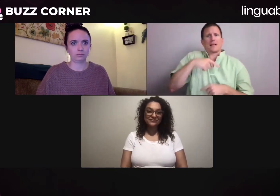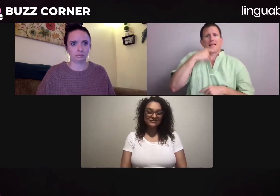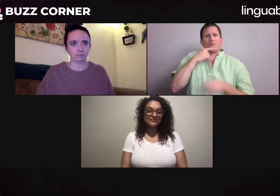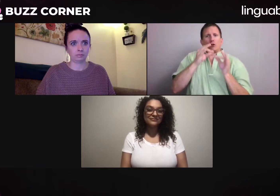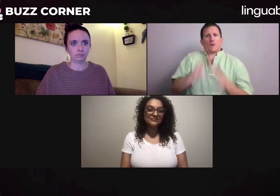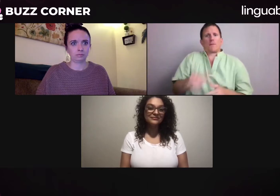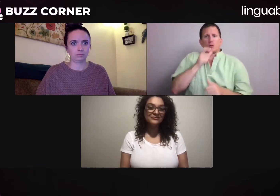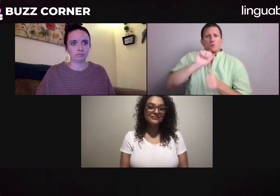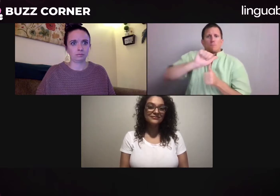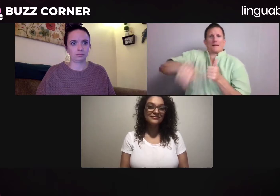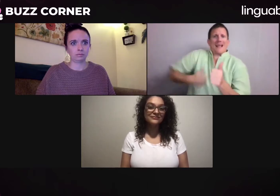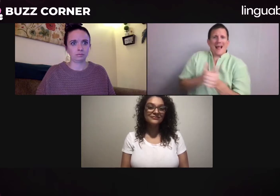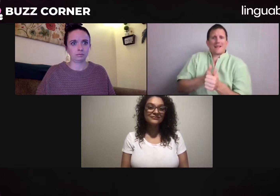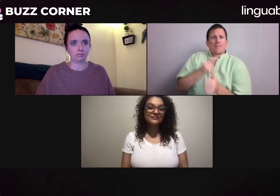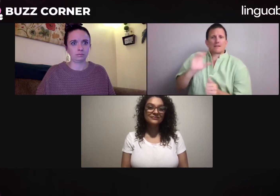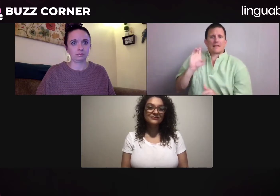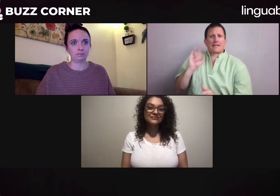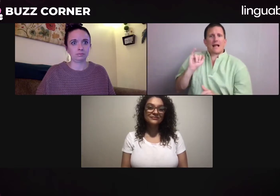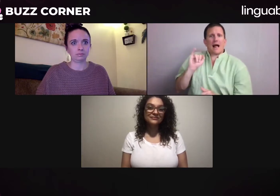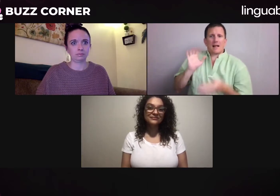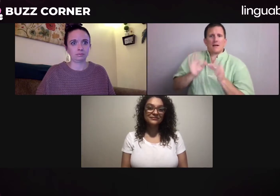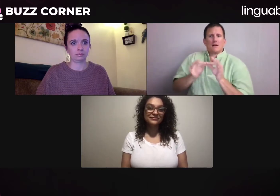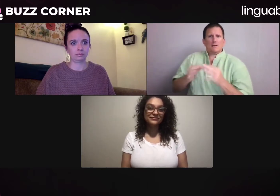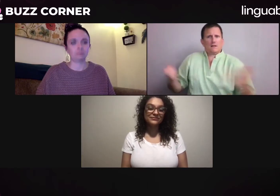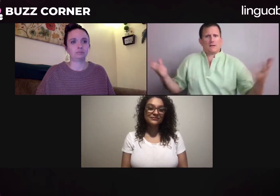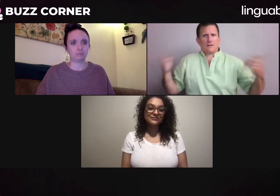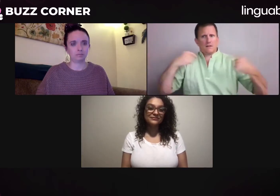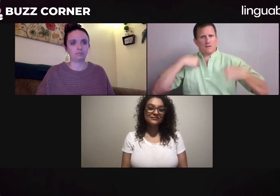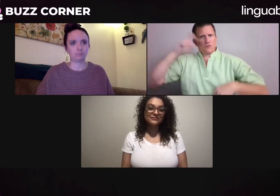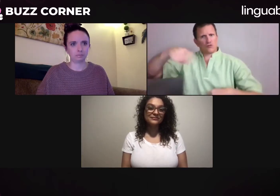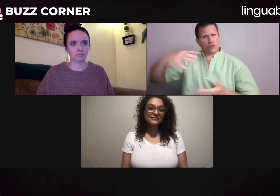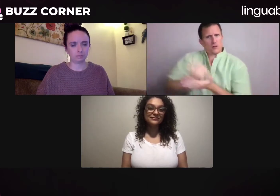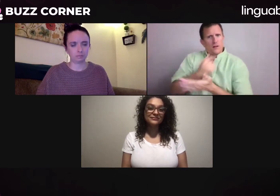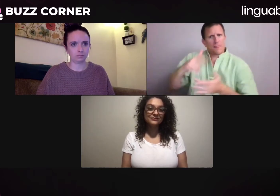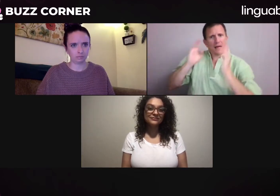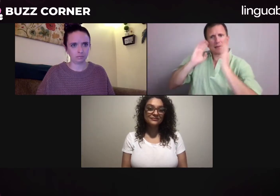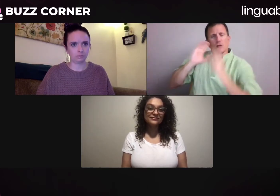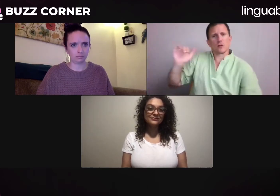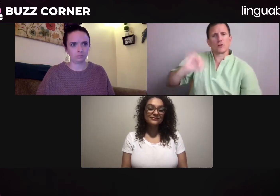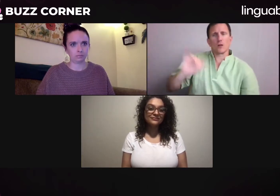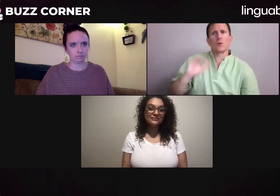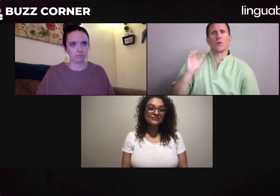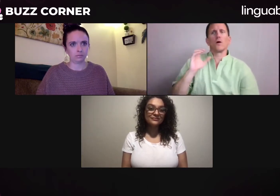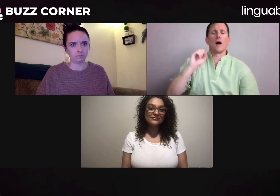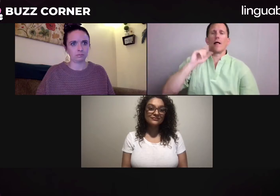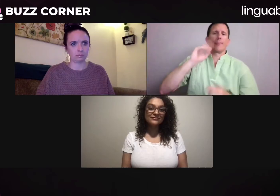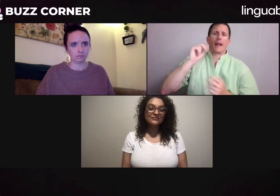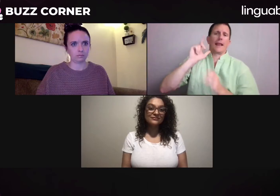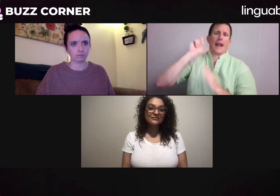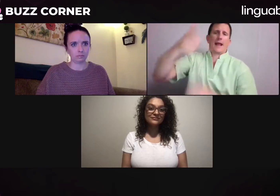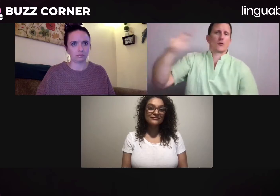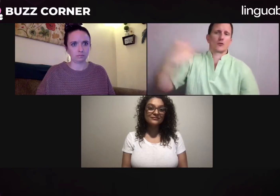Well, what about the hearing interpreter who was behind this? The CDI said - What about me? I should have been getting some attention too.